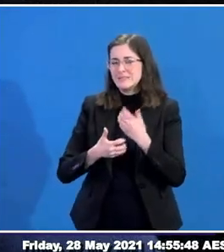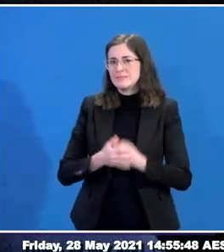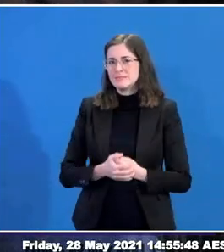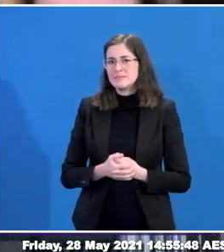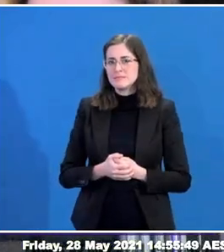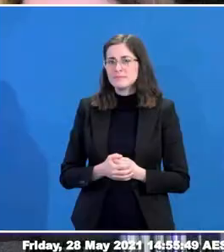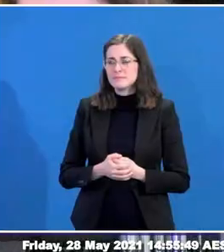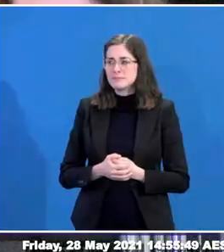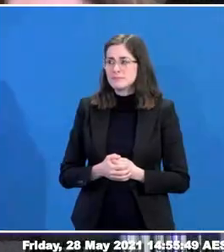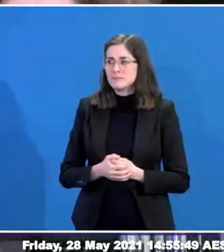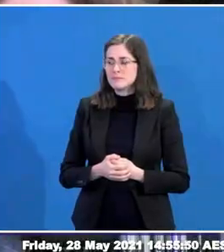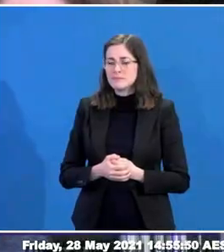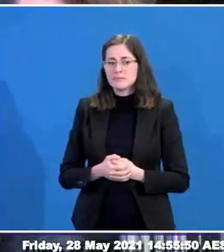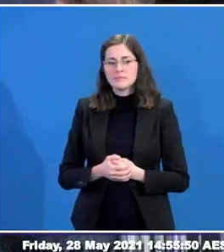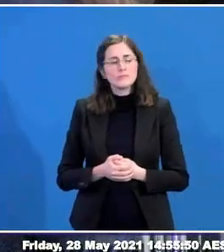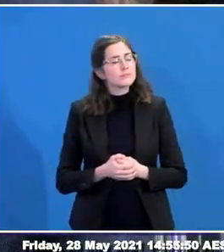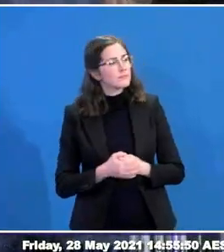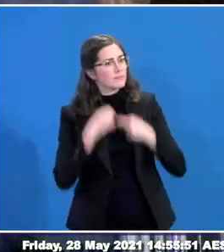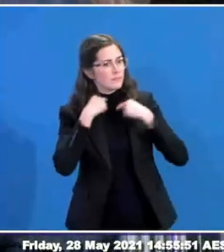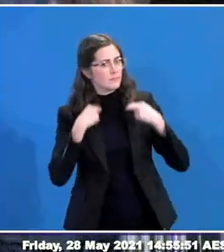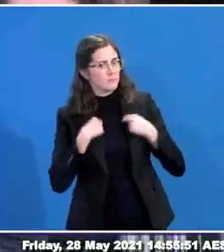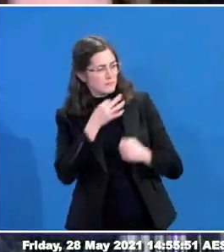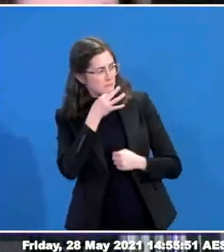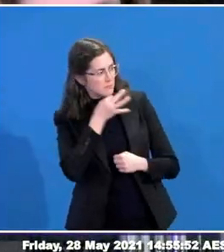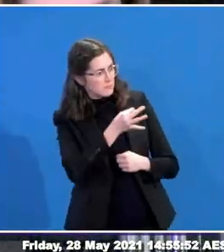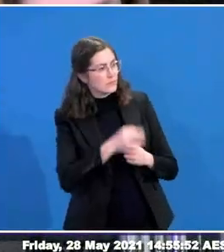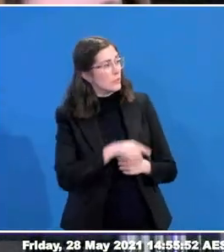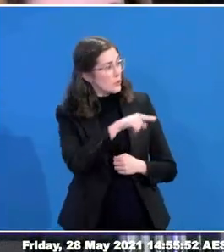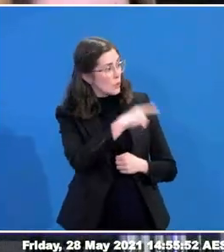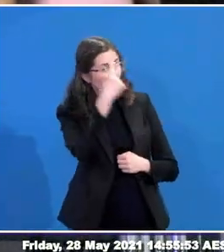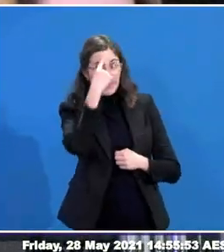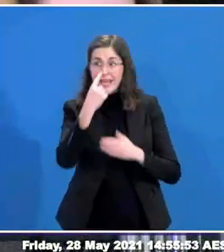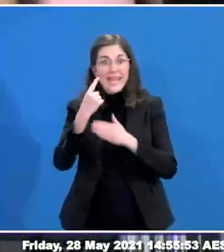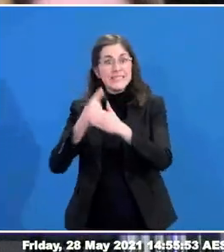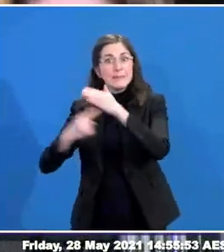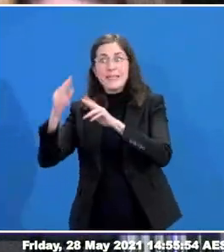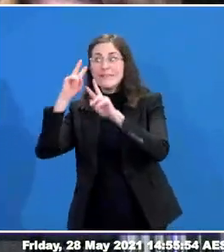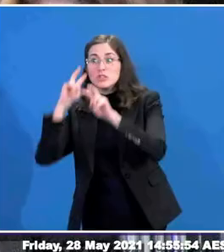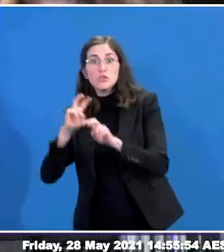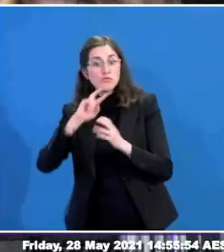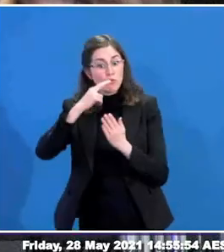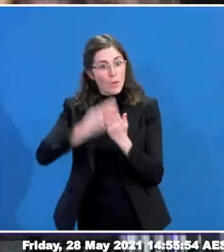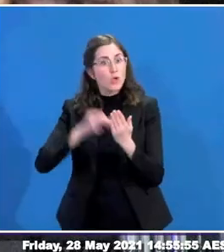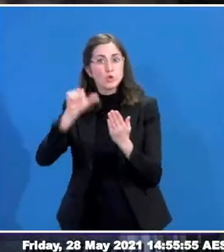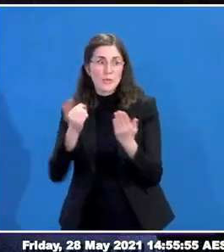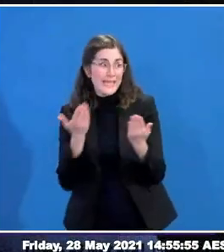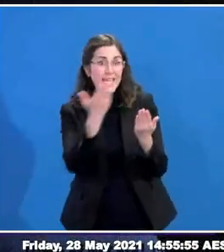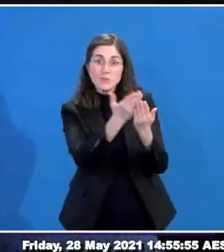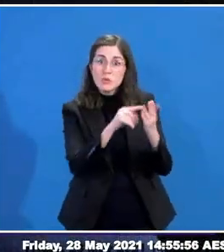Do you expect that independent investigations should be provided to families of people resident in a home, for example?